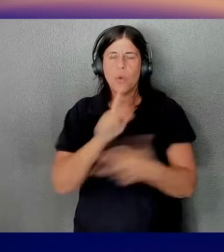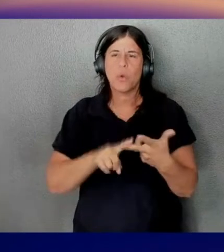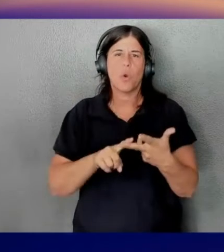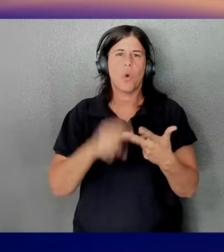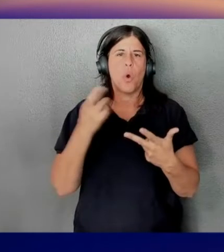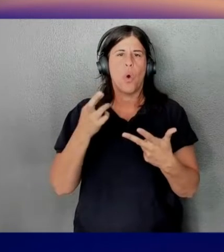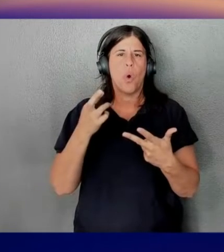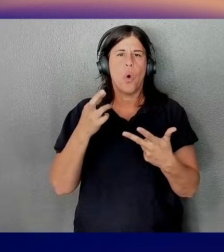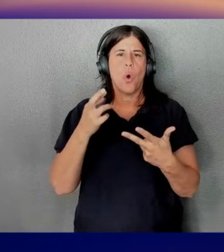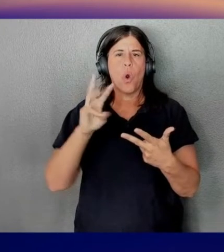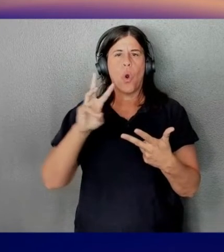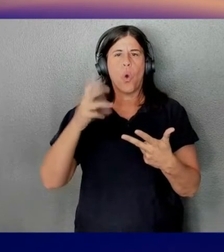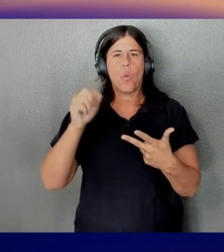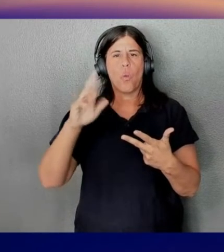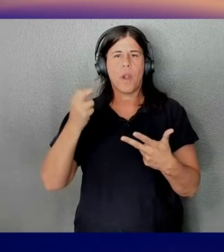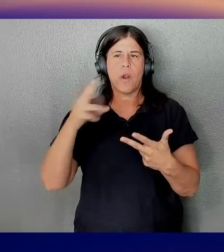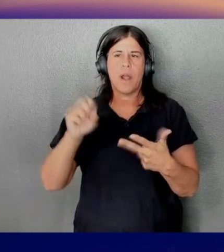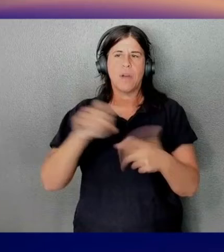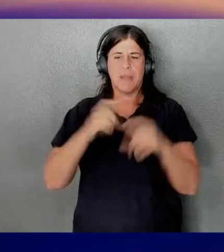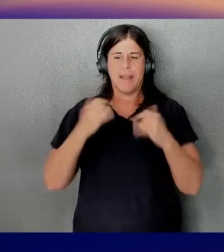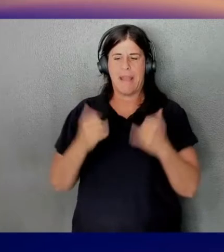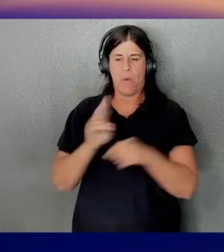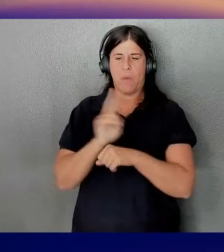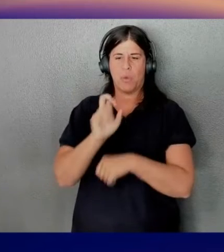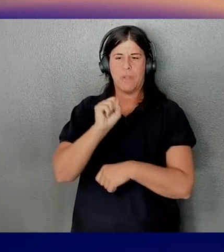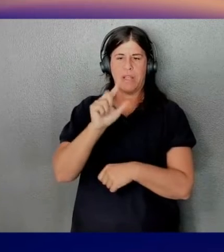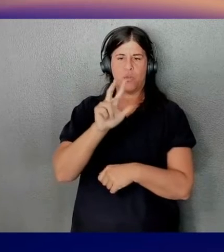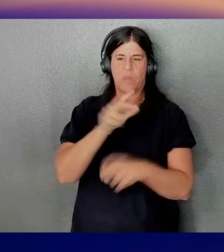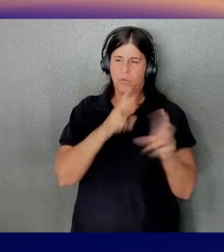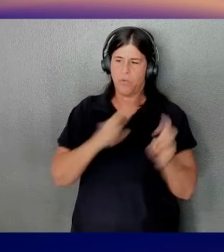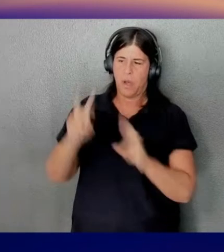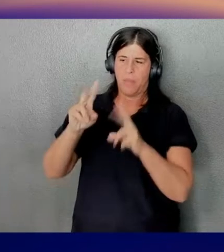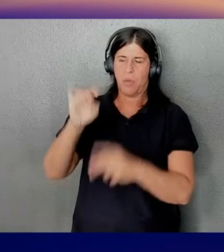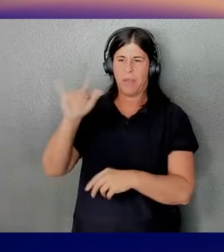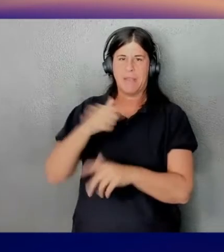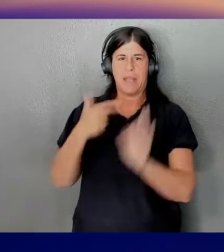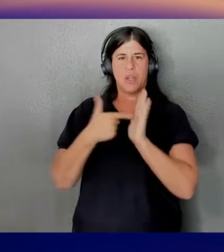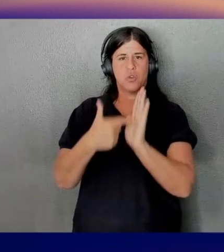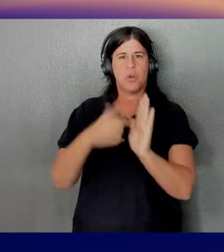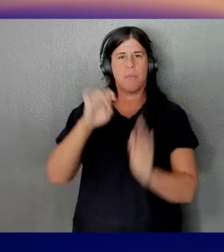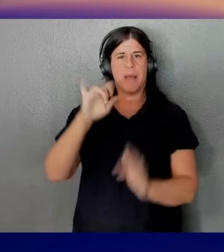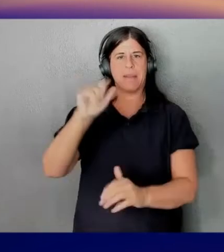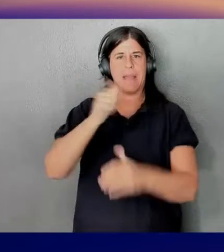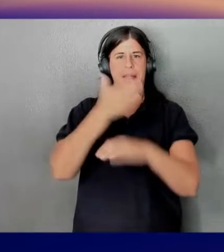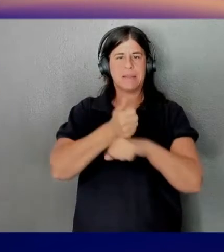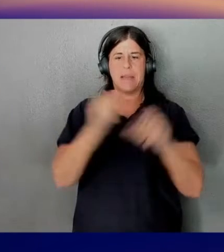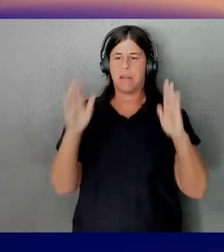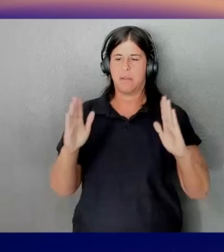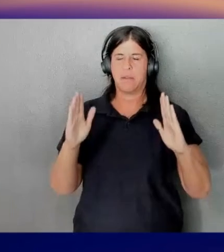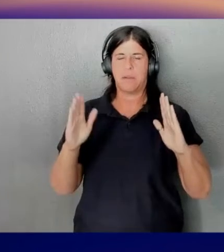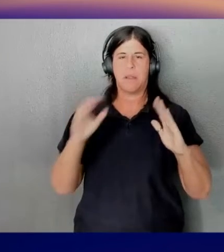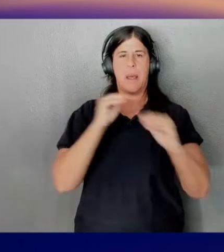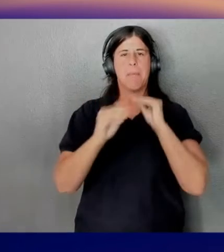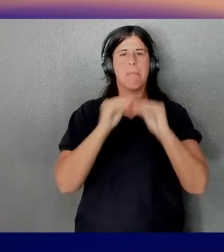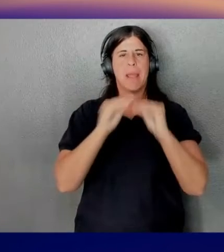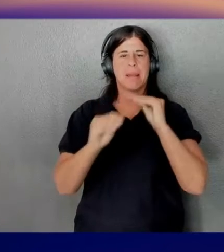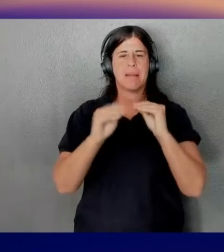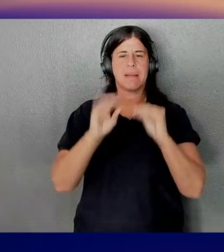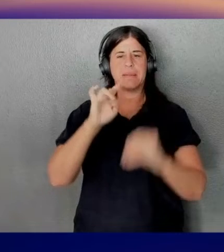in this case, I use S3. And let me show you, my data set is this one it's called maintenance data set. Let's have a look.